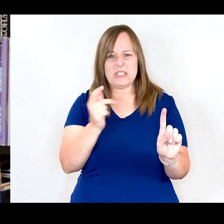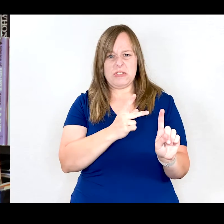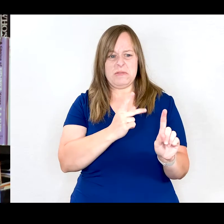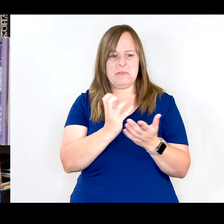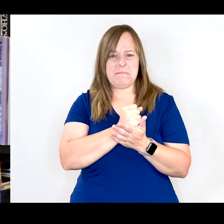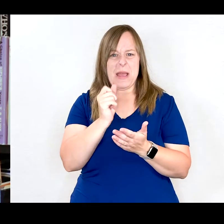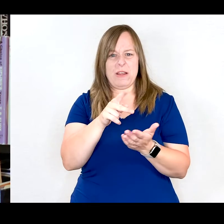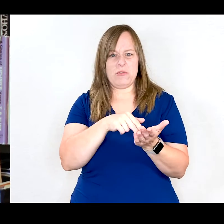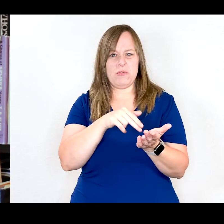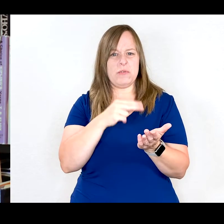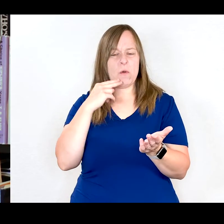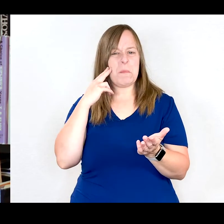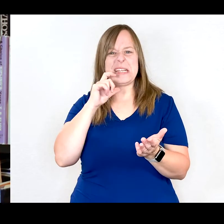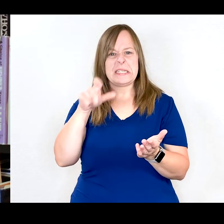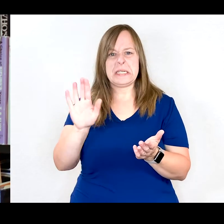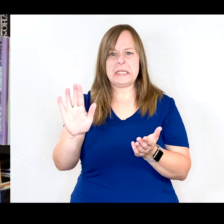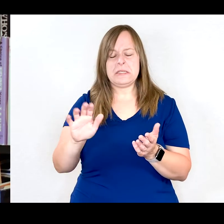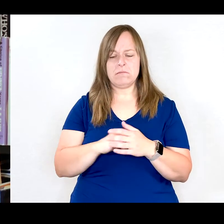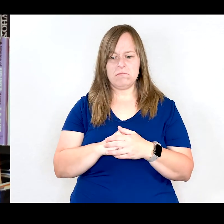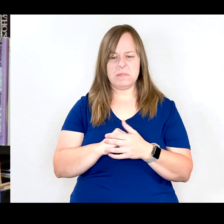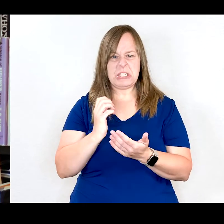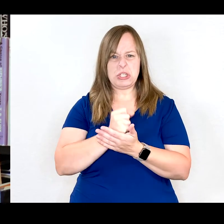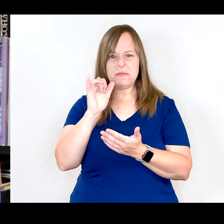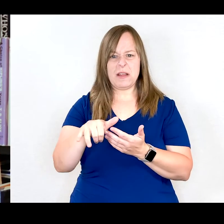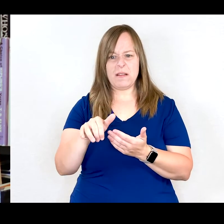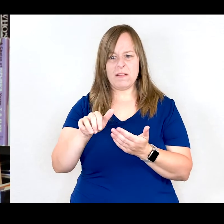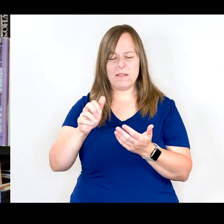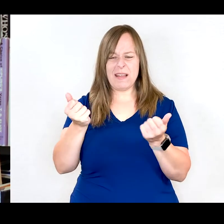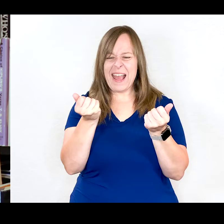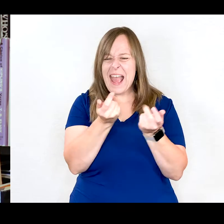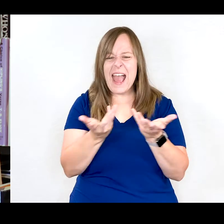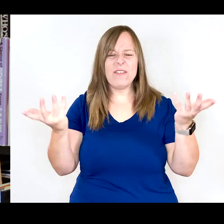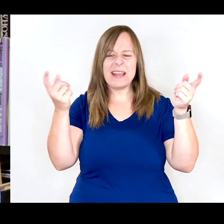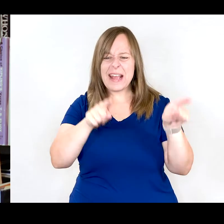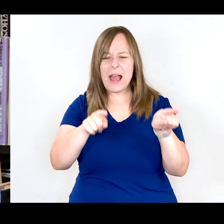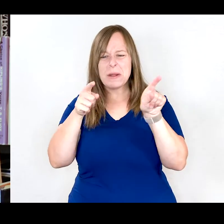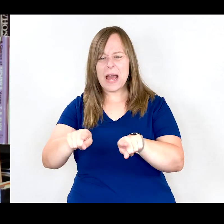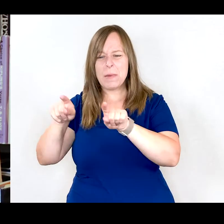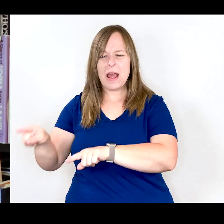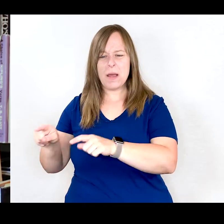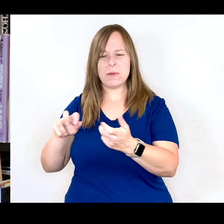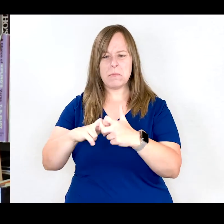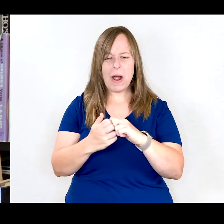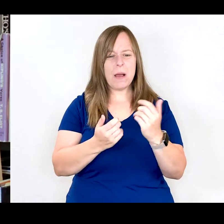going back to the nursing home. Besides everything that happened,